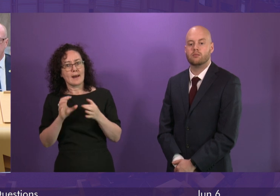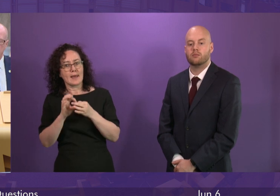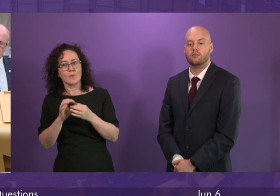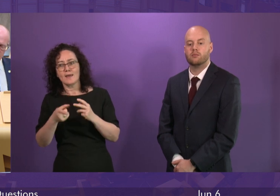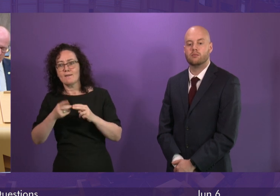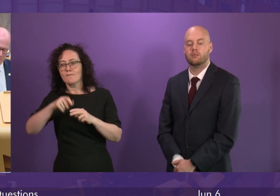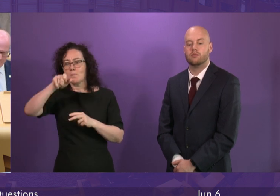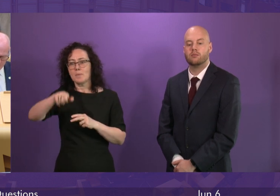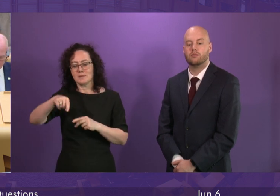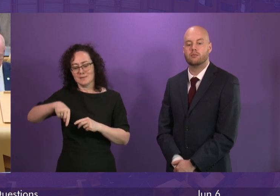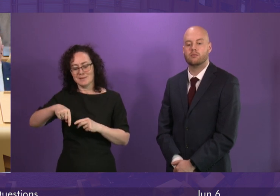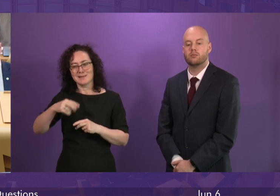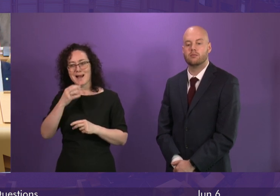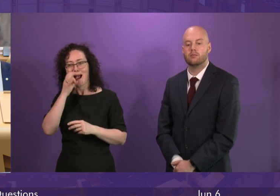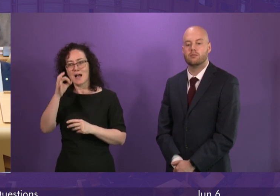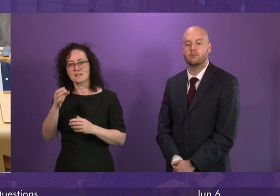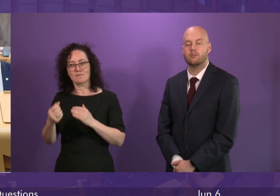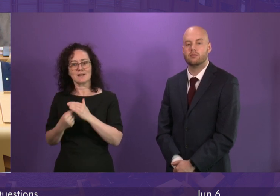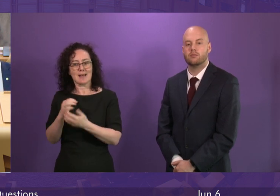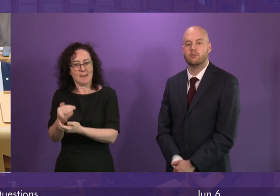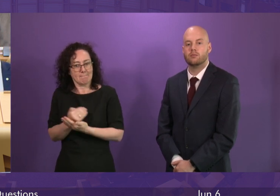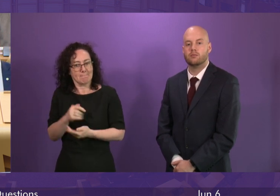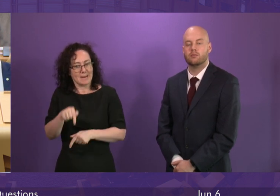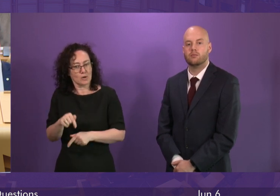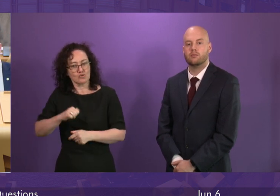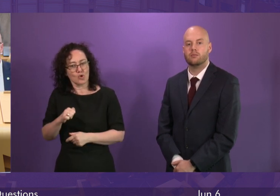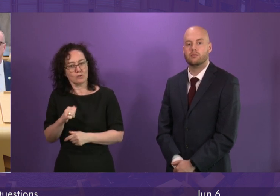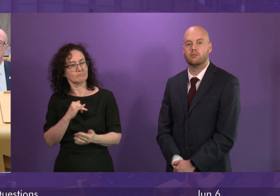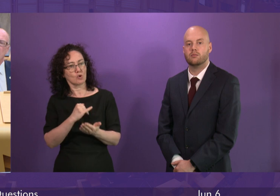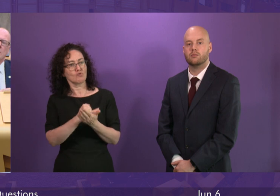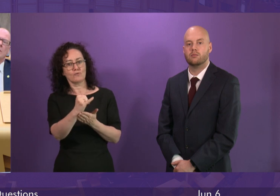could provide for a more dignified and humane system.